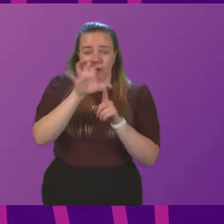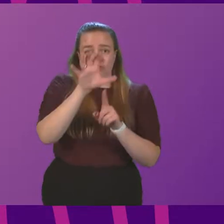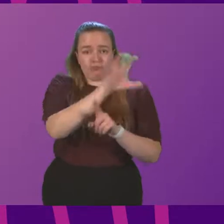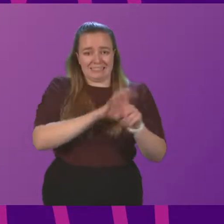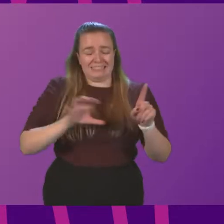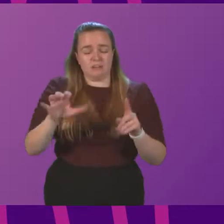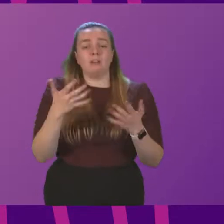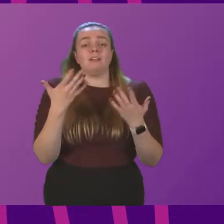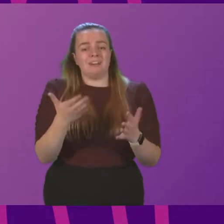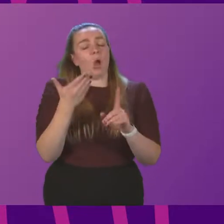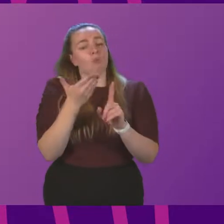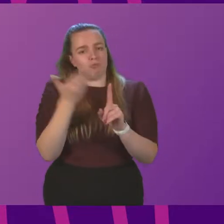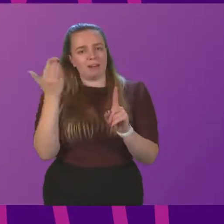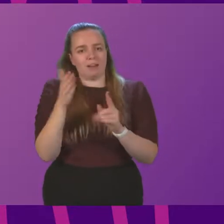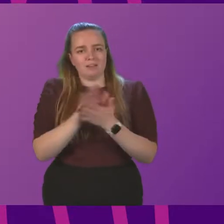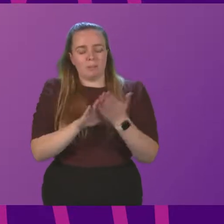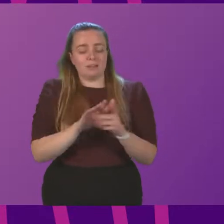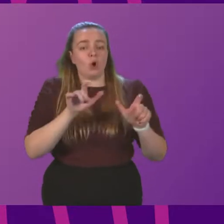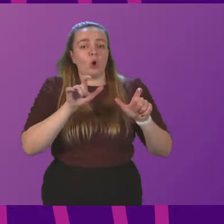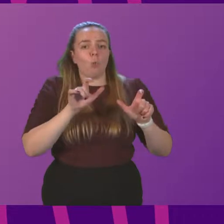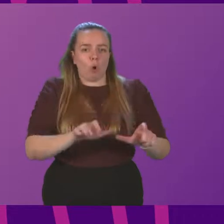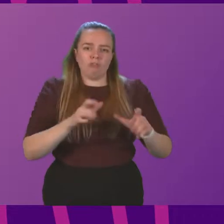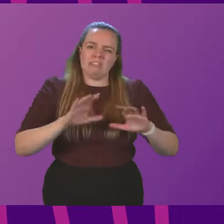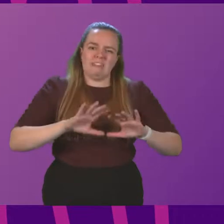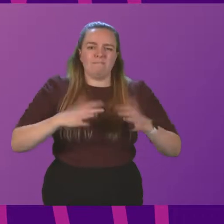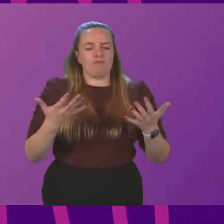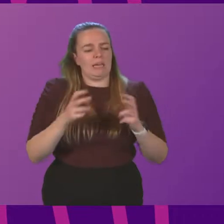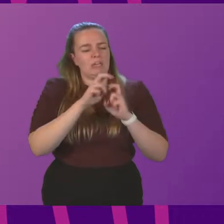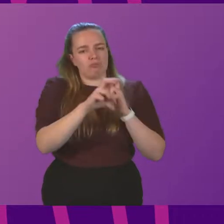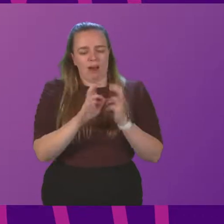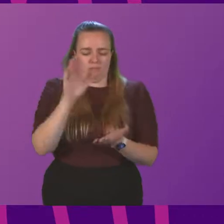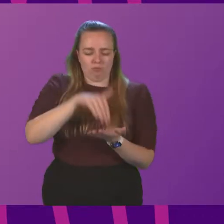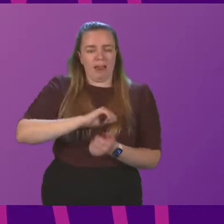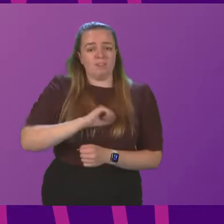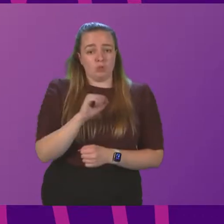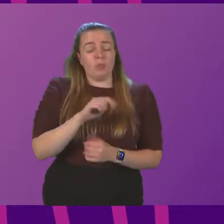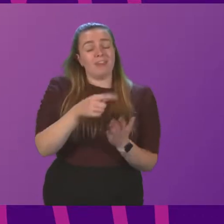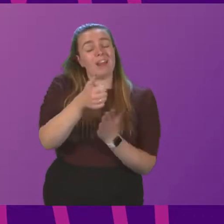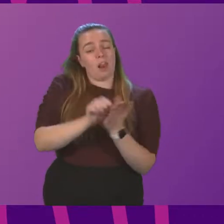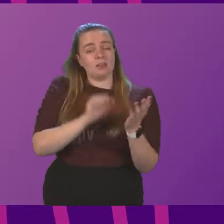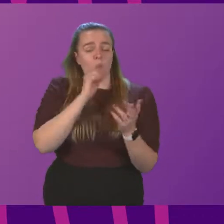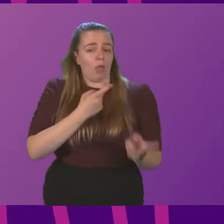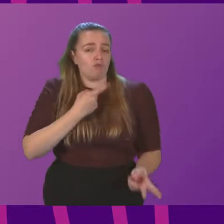now be recognised to allow quarantine-free travel to Scotland. That list will be reviewed regularly.